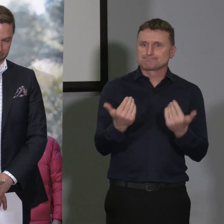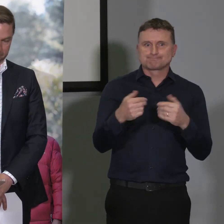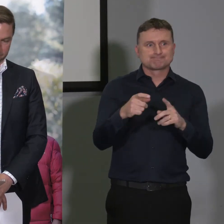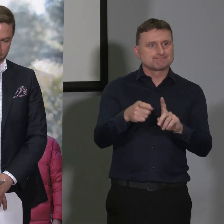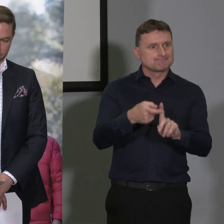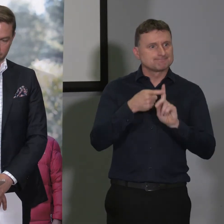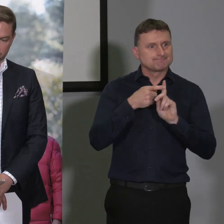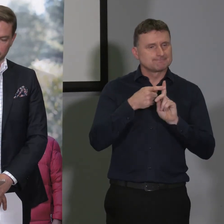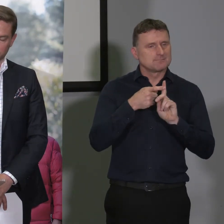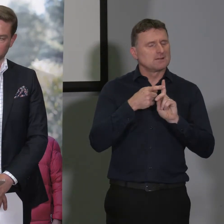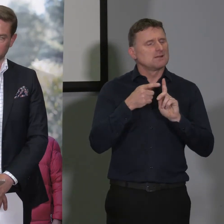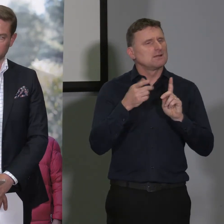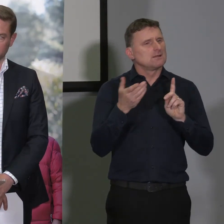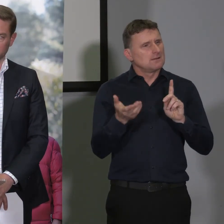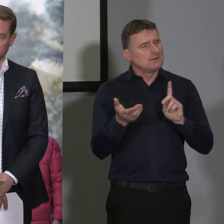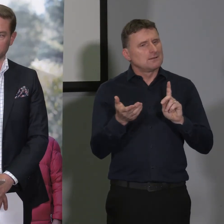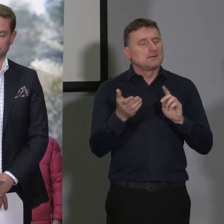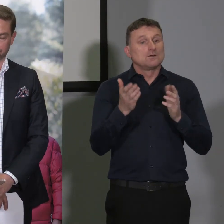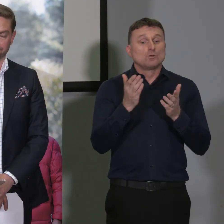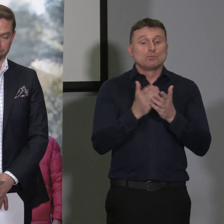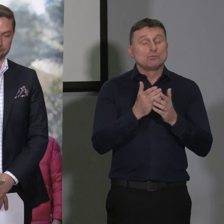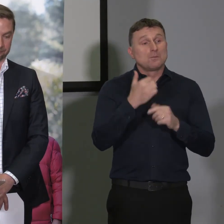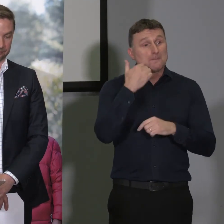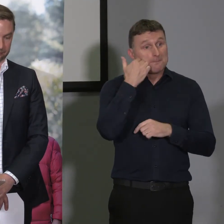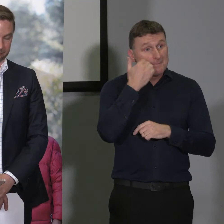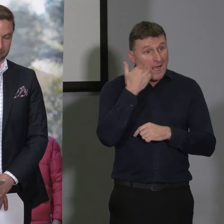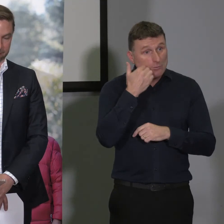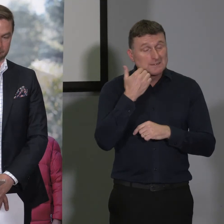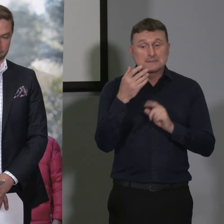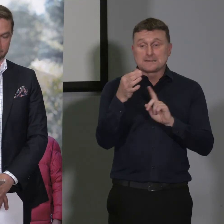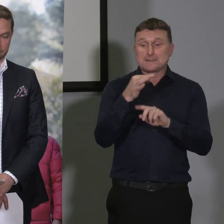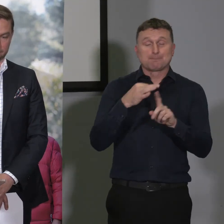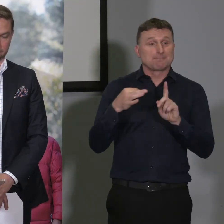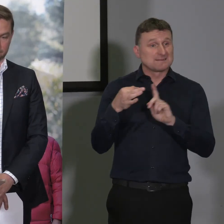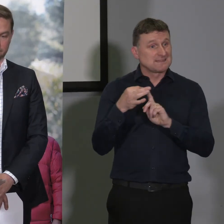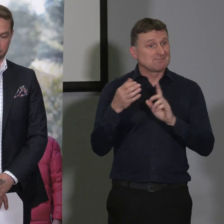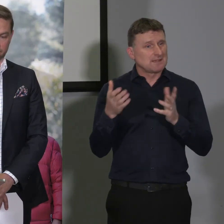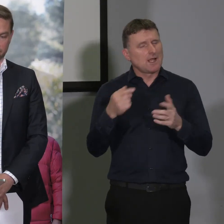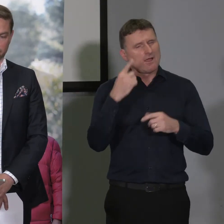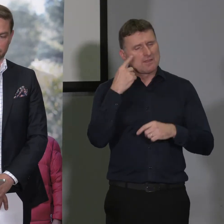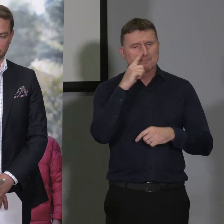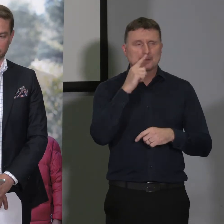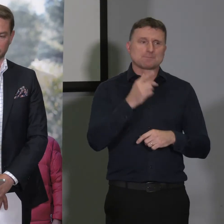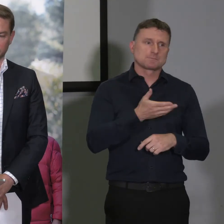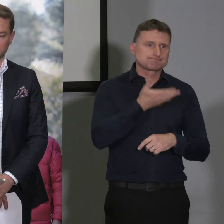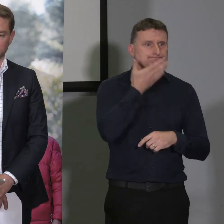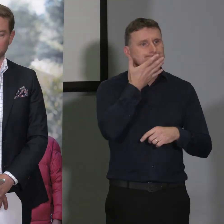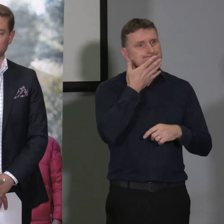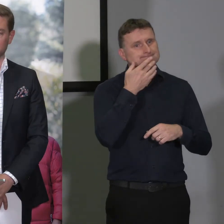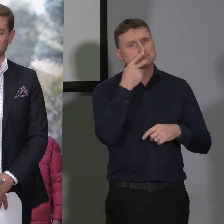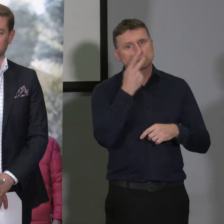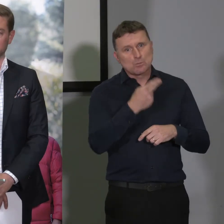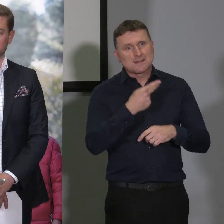particularly Marion Pacific was to there is a bit of fatigue about some of the